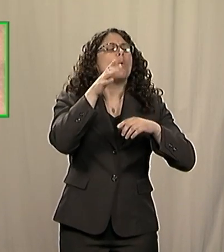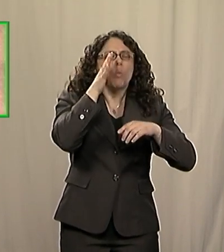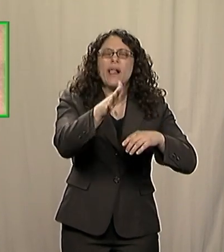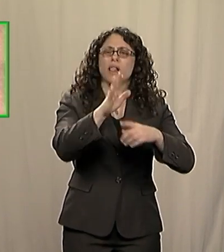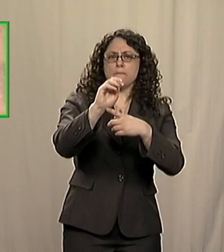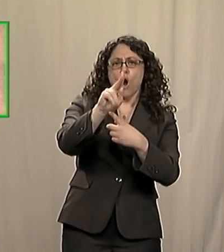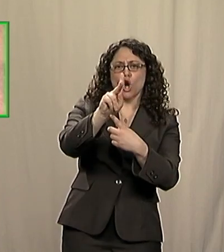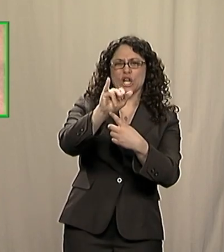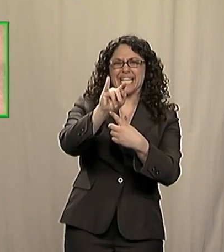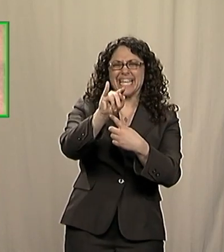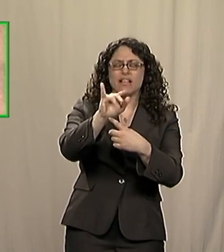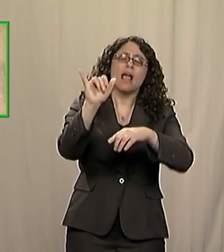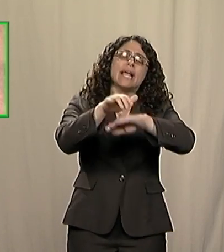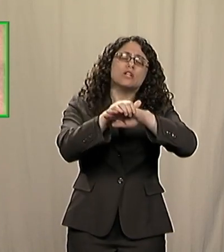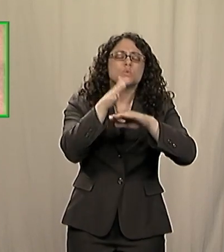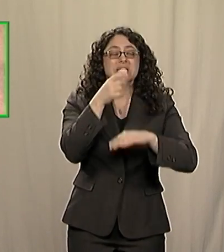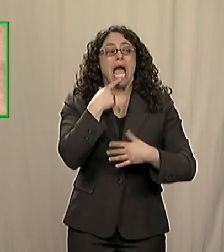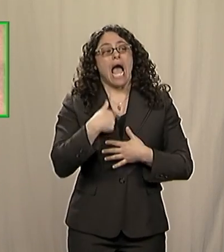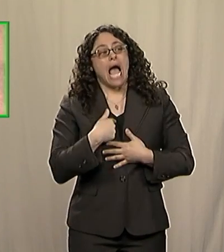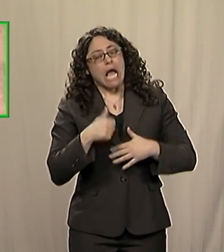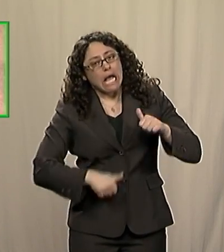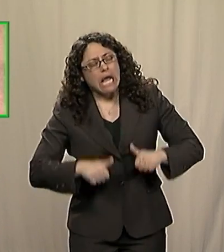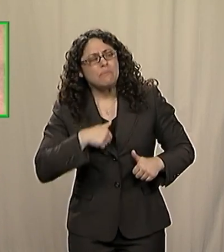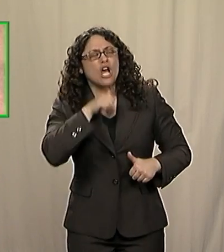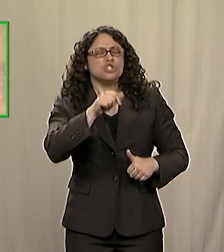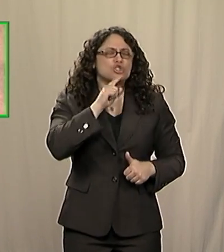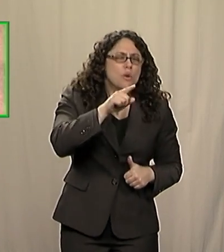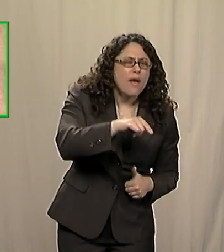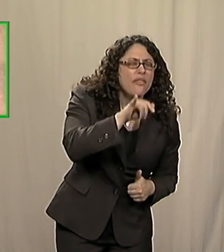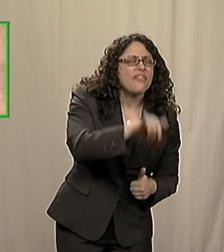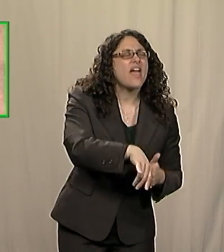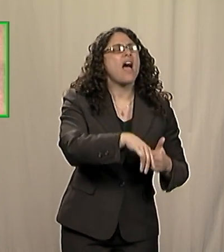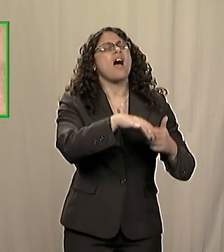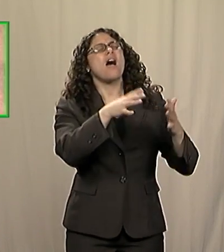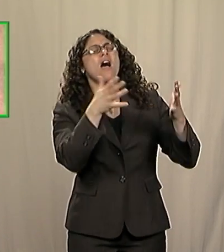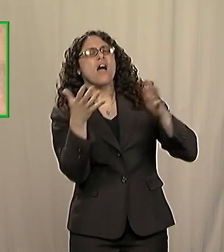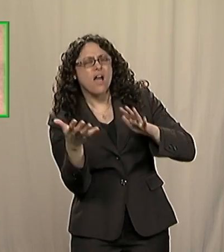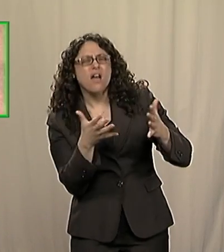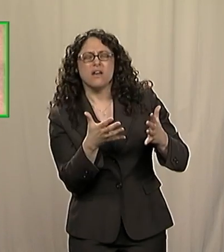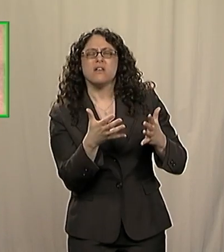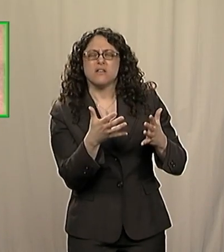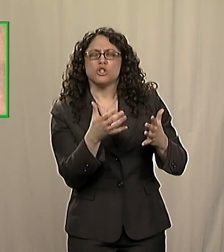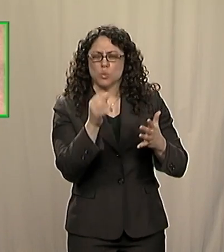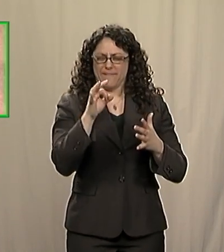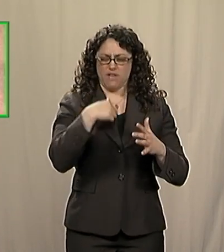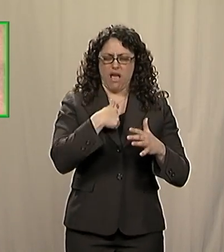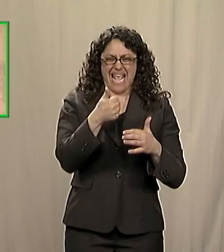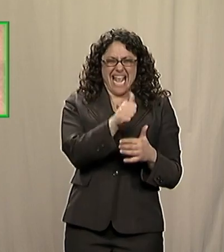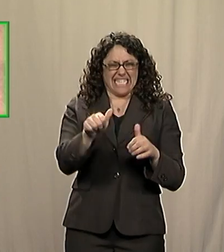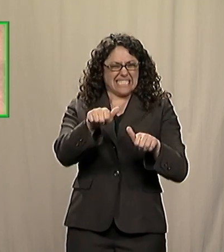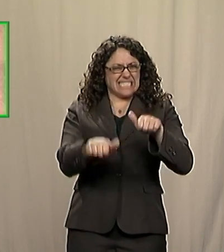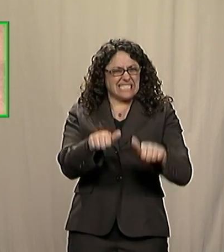"I'm not sure about this, but." We're signaling even though I know I'm supposed to be telling you 100% truth, if I have some doubt,